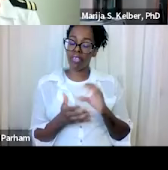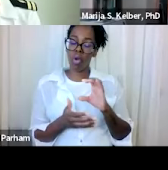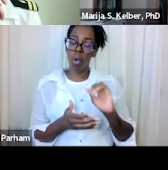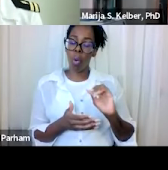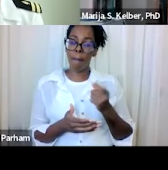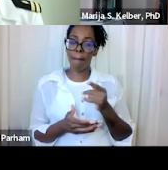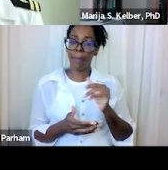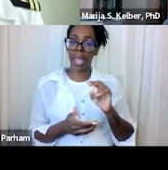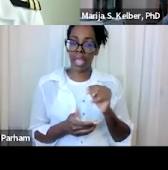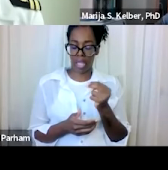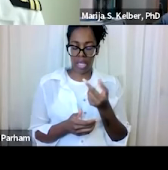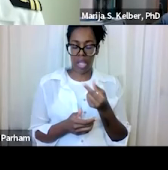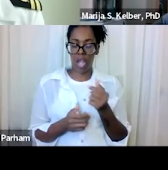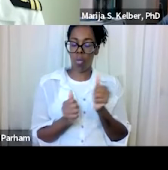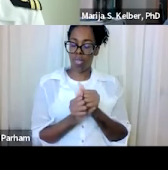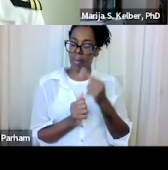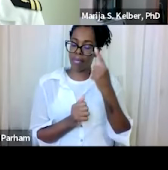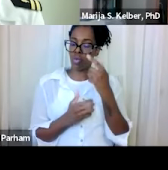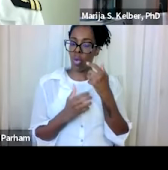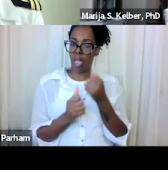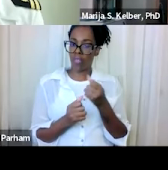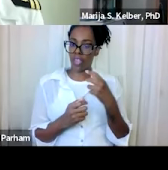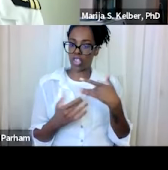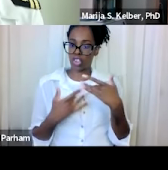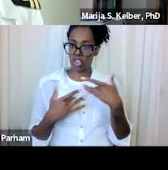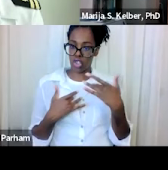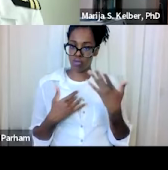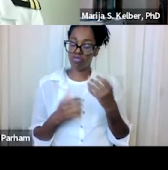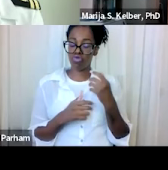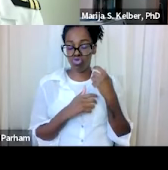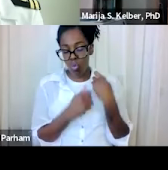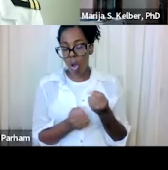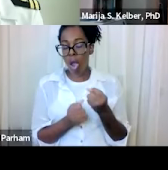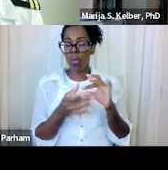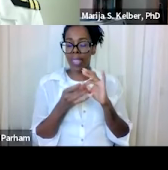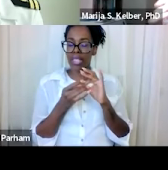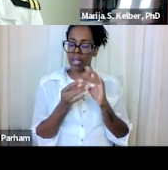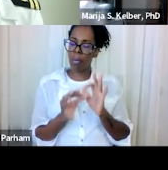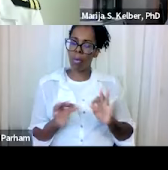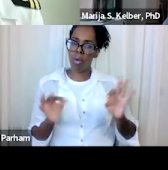And so strong and connected relationships are critical for when we're trying